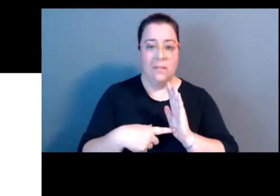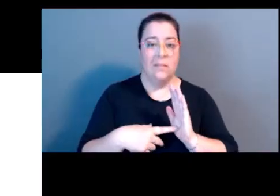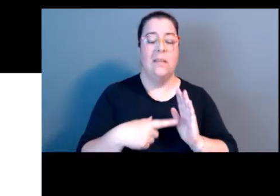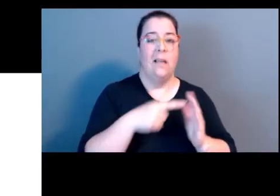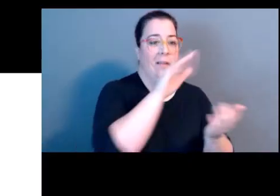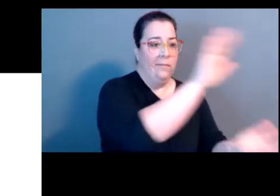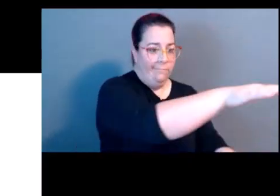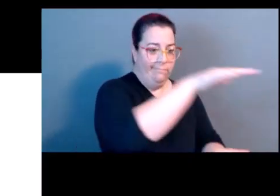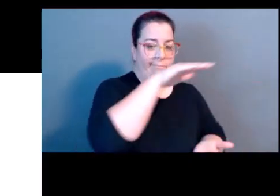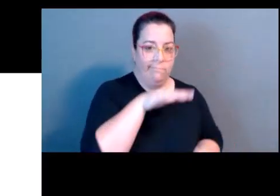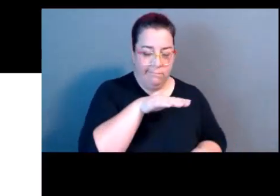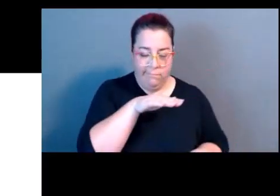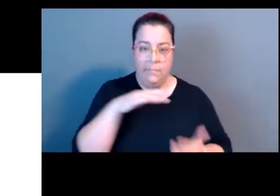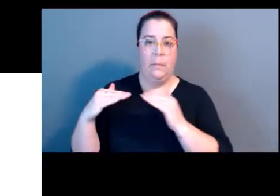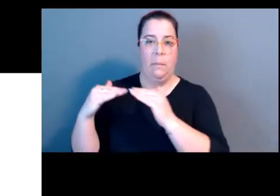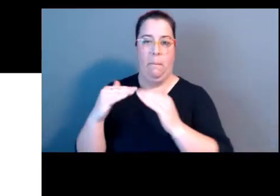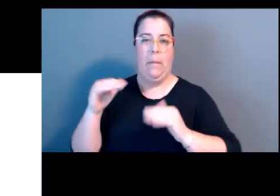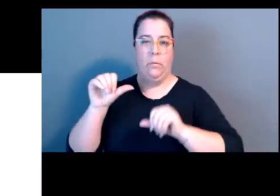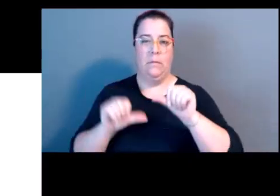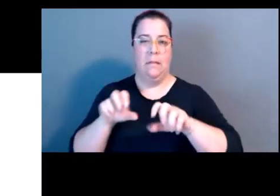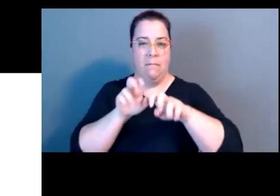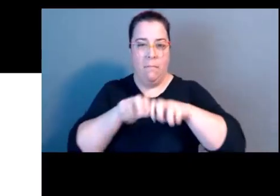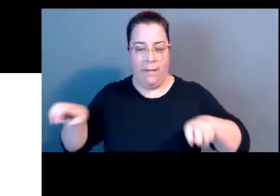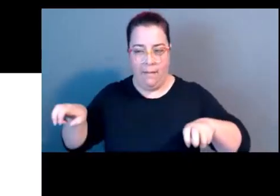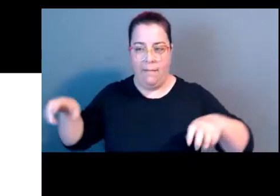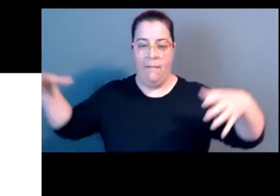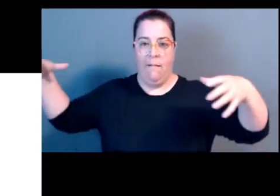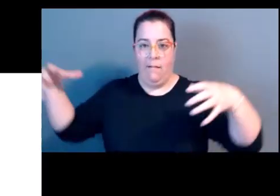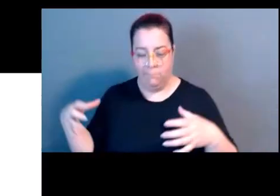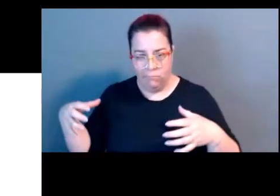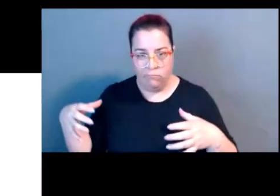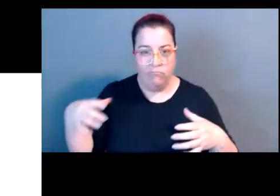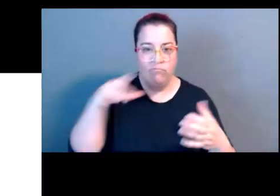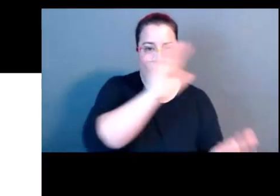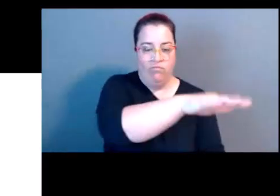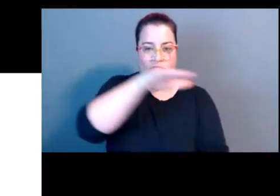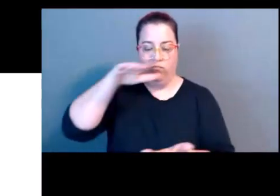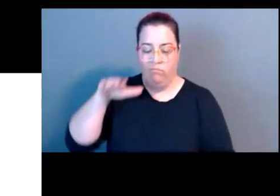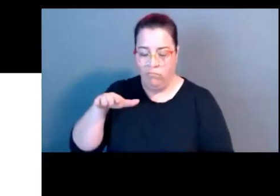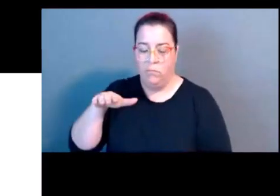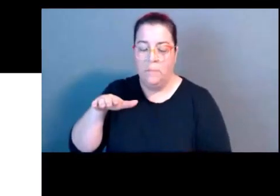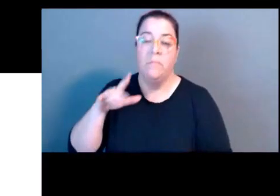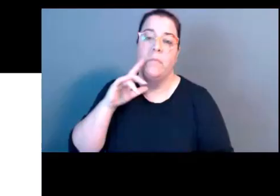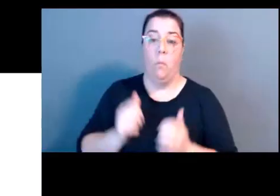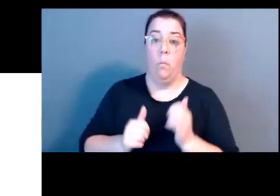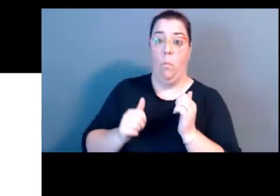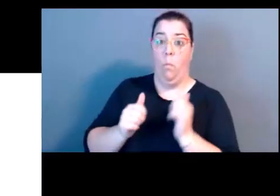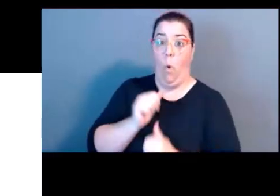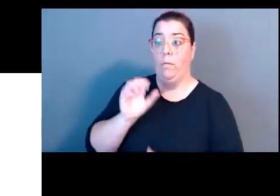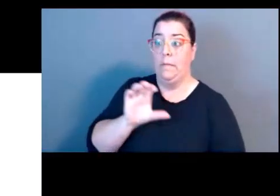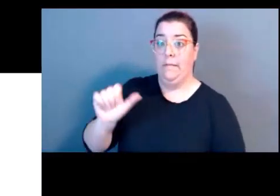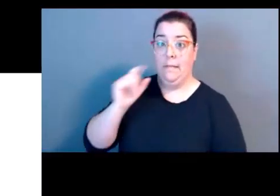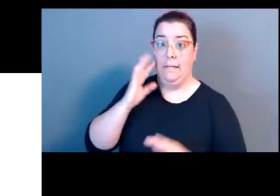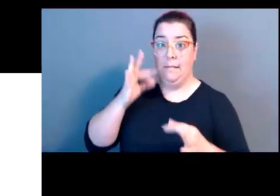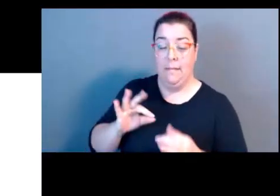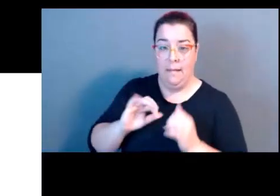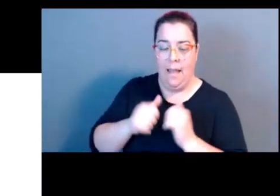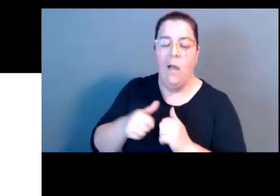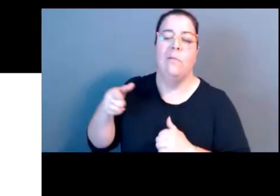Peer assessment is the basis for most of the Canada Council's funding decisions. It ensures integrity, transparency, and inclusiveness.